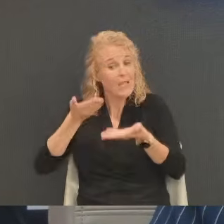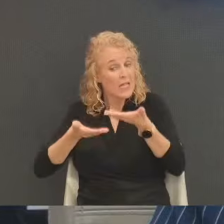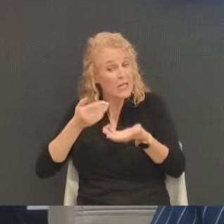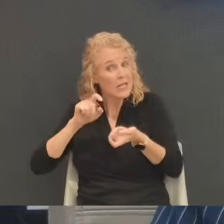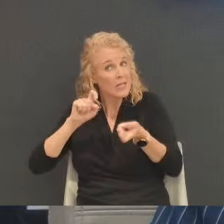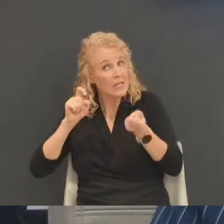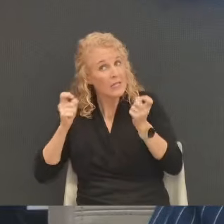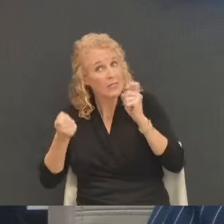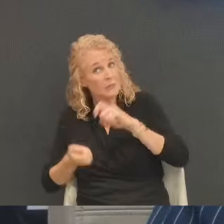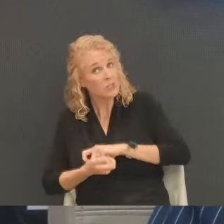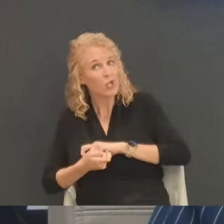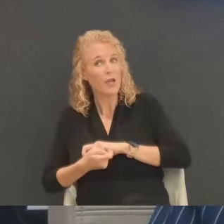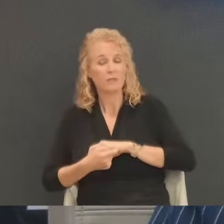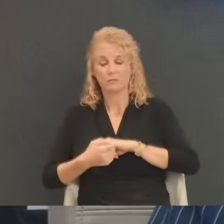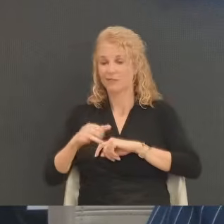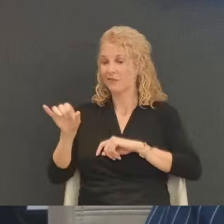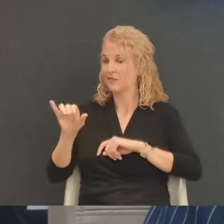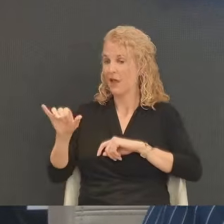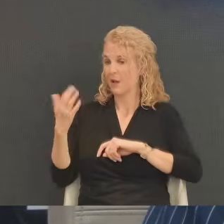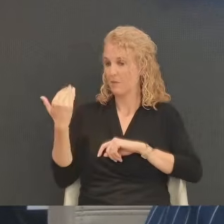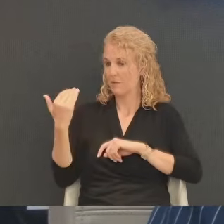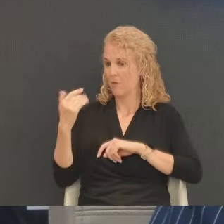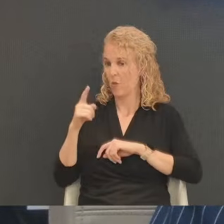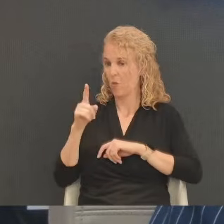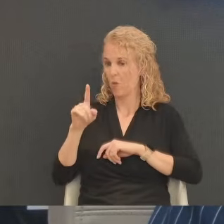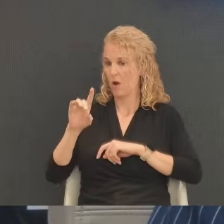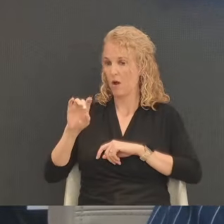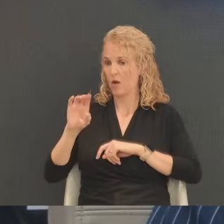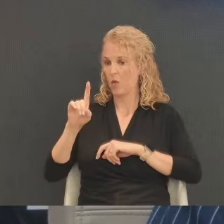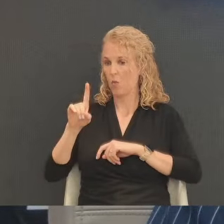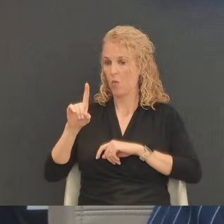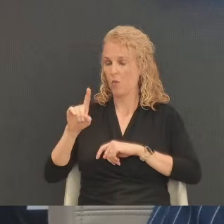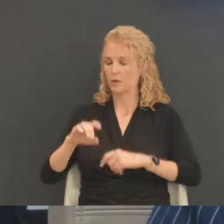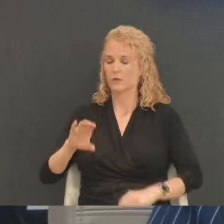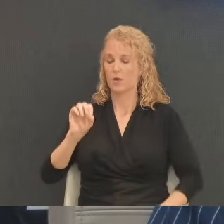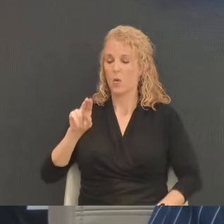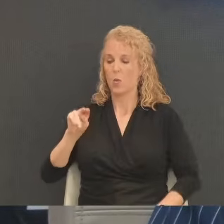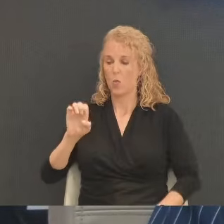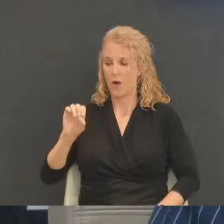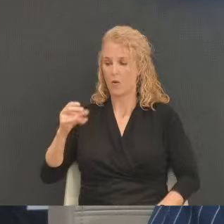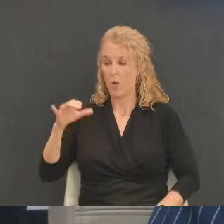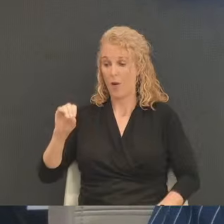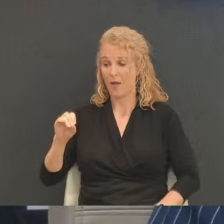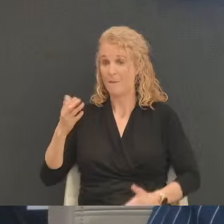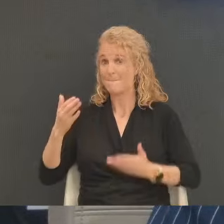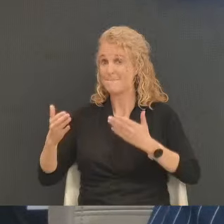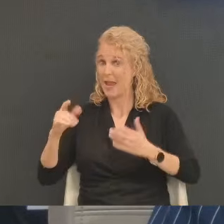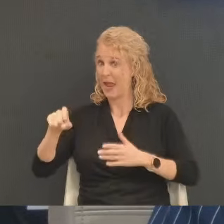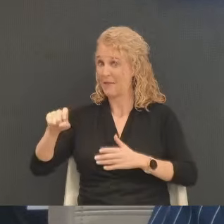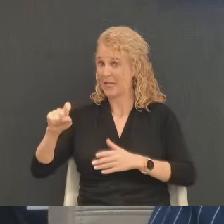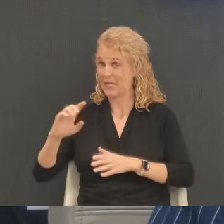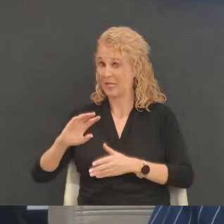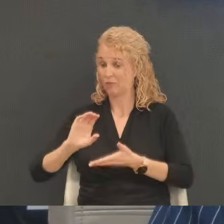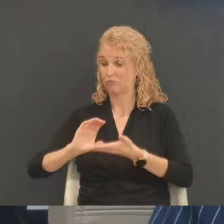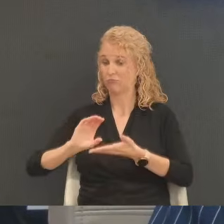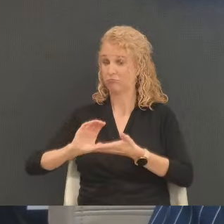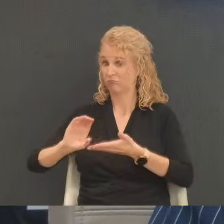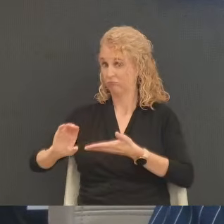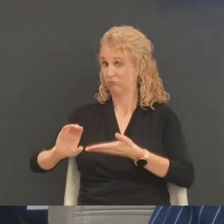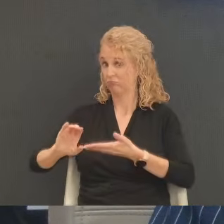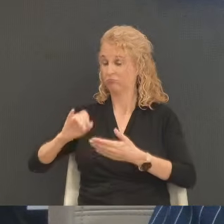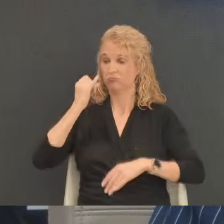may just like we started one Ohio might be another entity that might need to get the funding if we